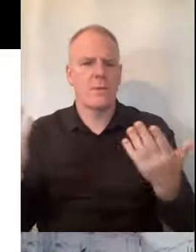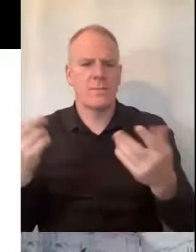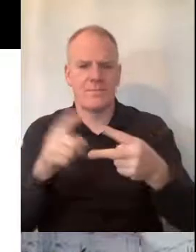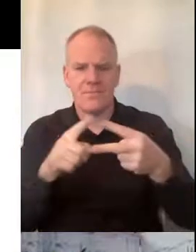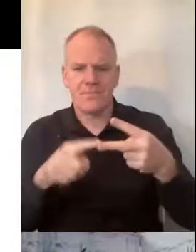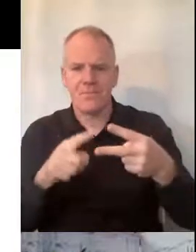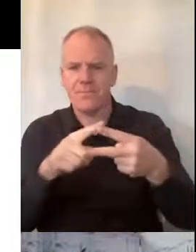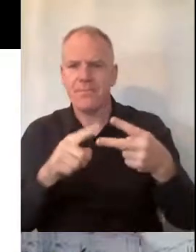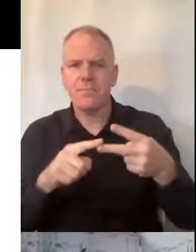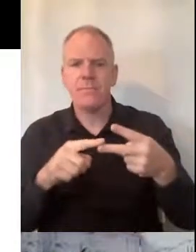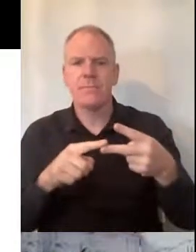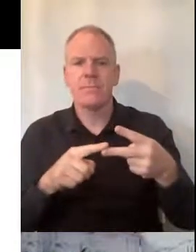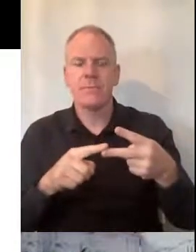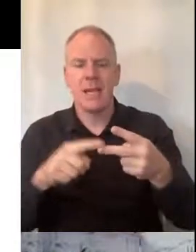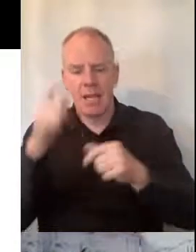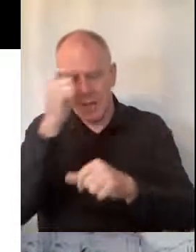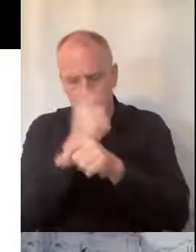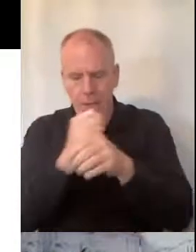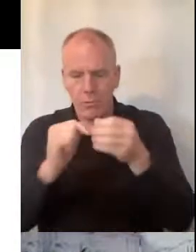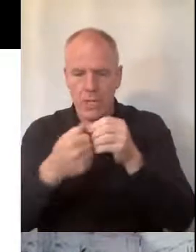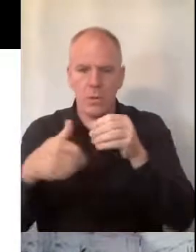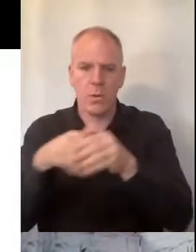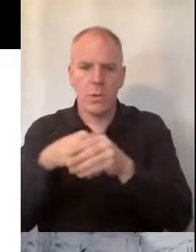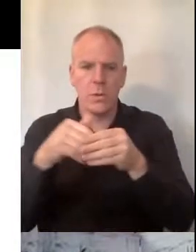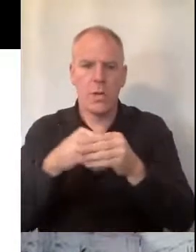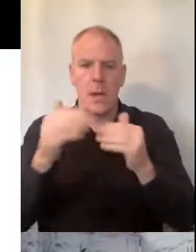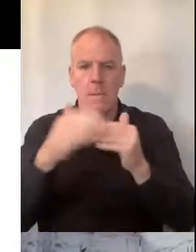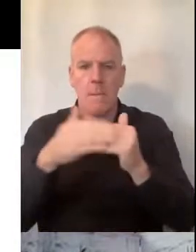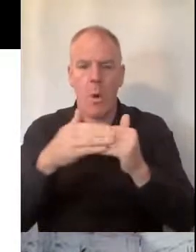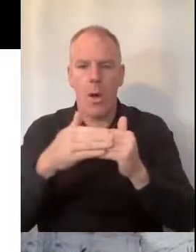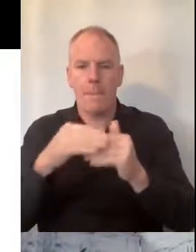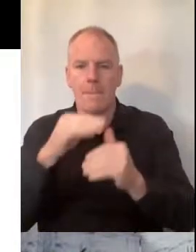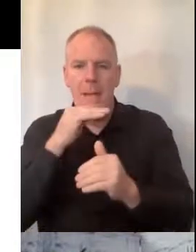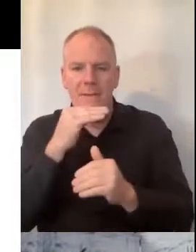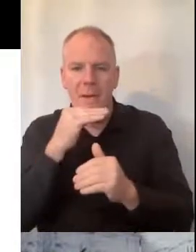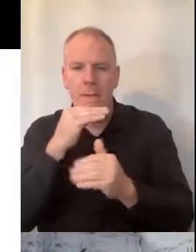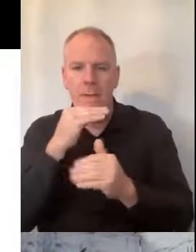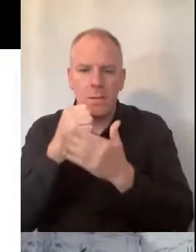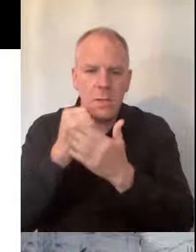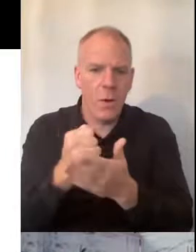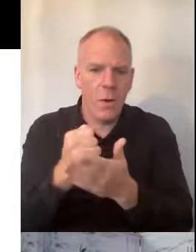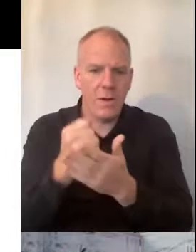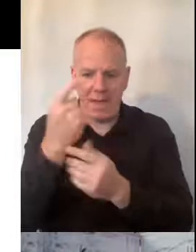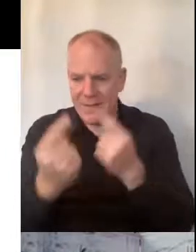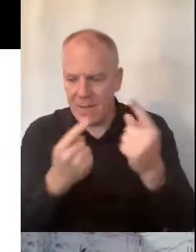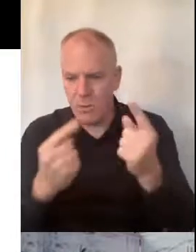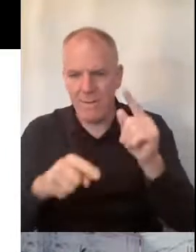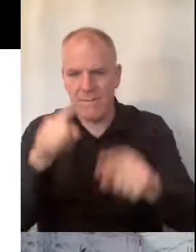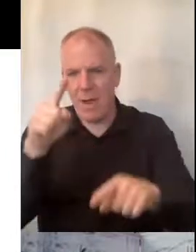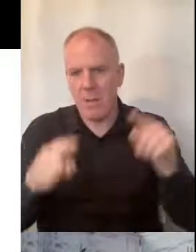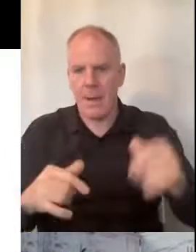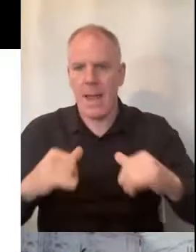they're trying to include, they're trying to be much more intentional support for individual variability and intersectionality,